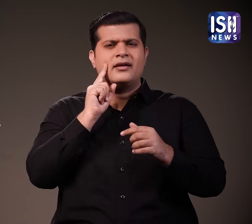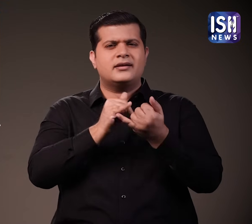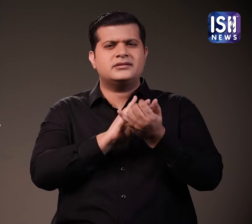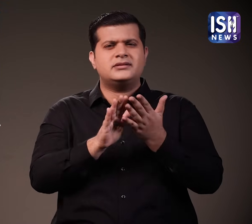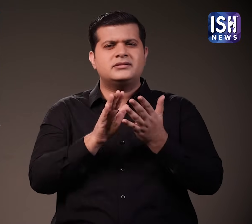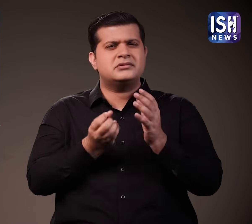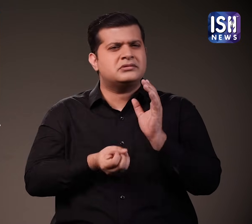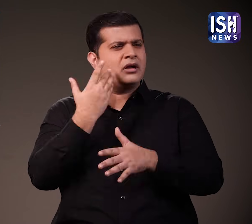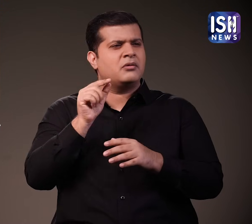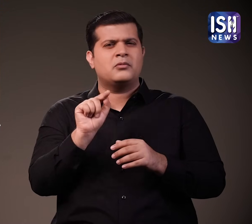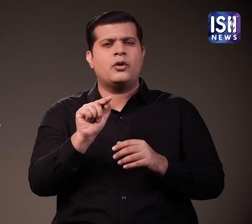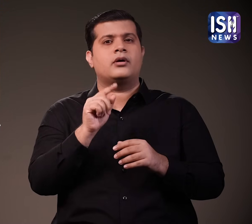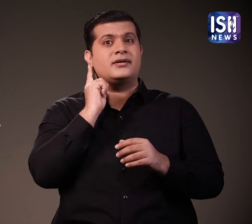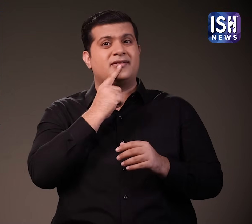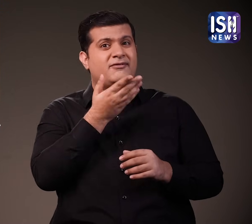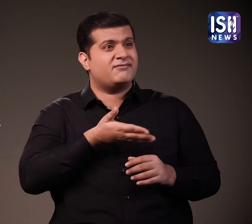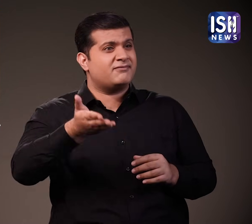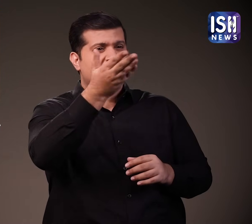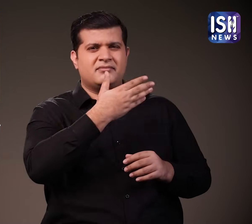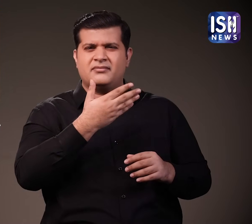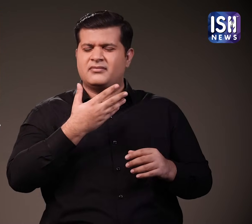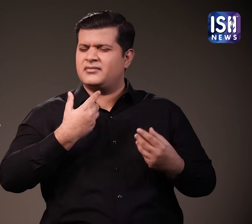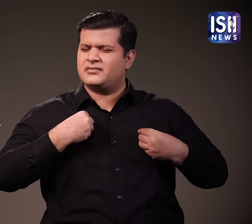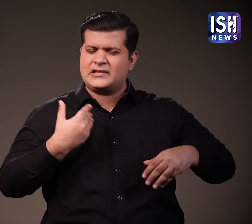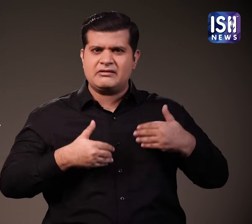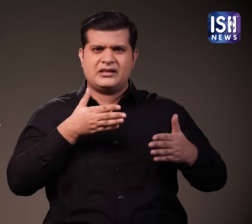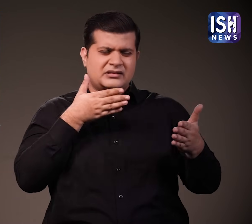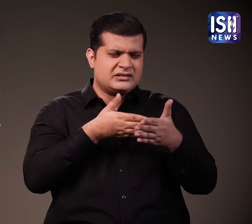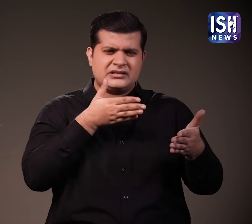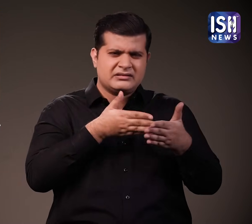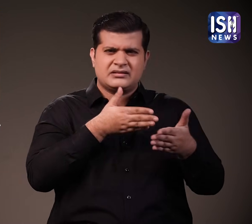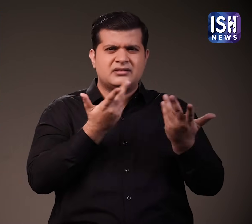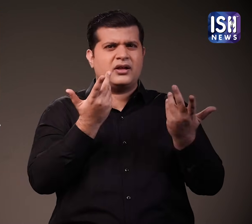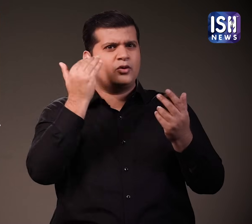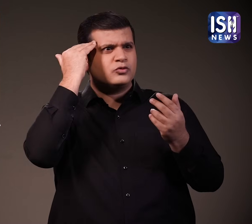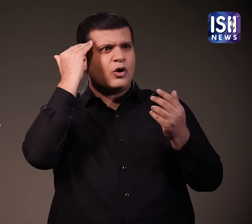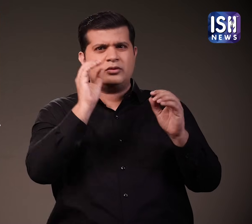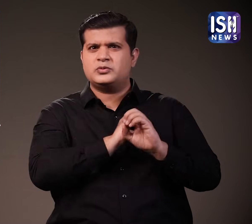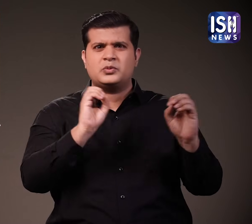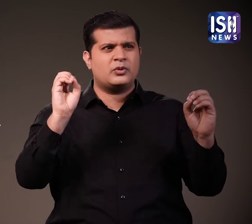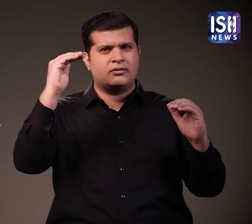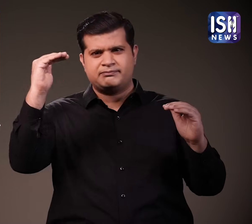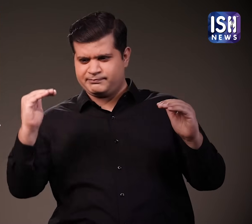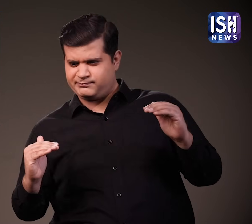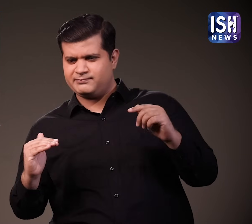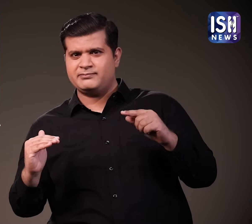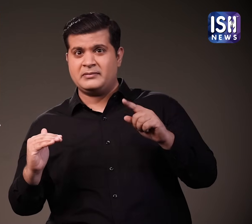ISH started because Deaf people were suffering and faced barriers. With no knowledge they lagged behind.